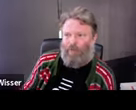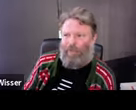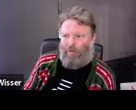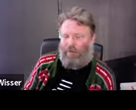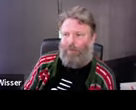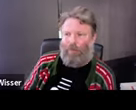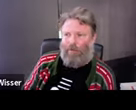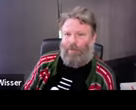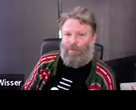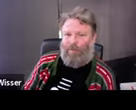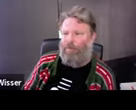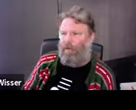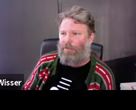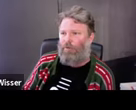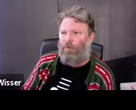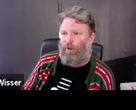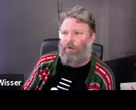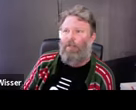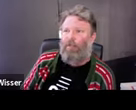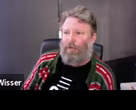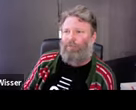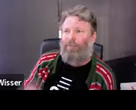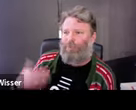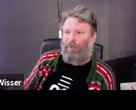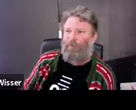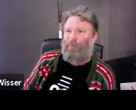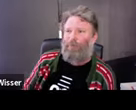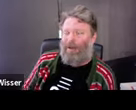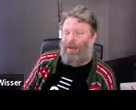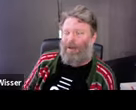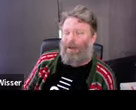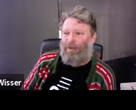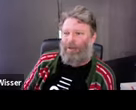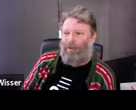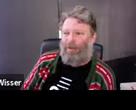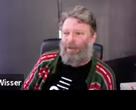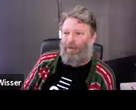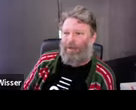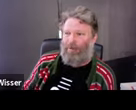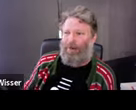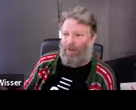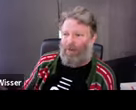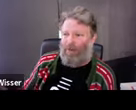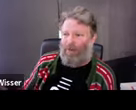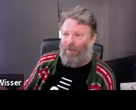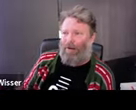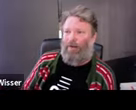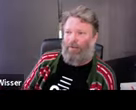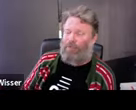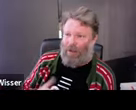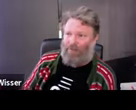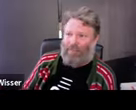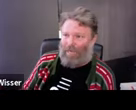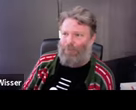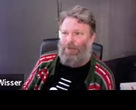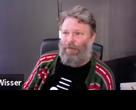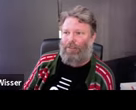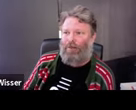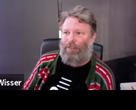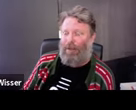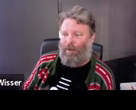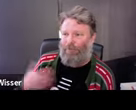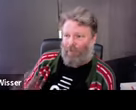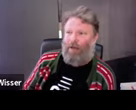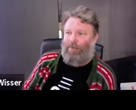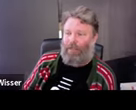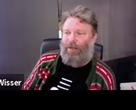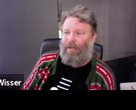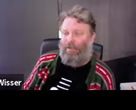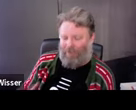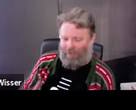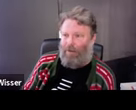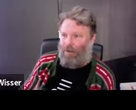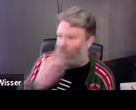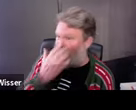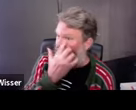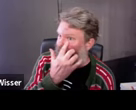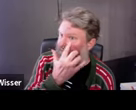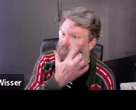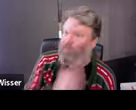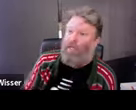of this idea, it's similar to the way scientists work where scientists